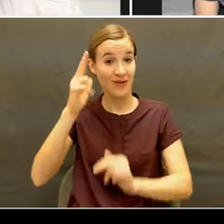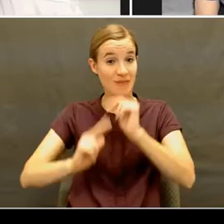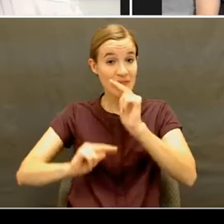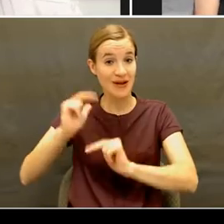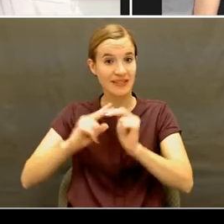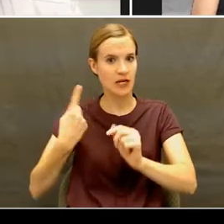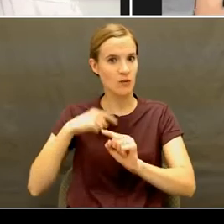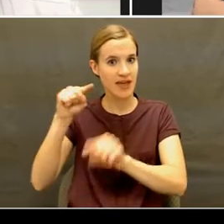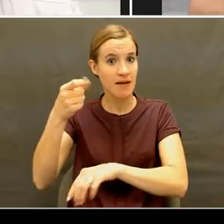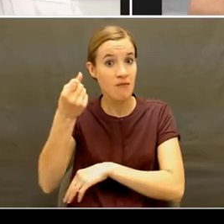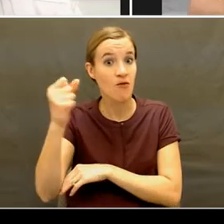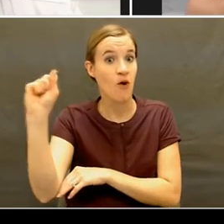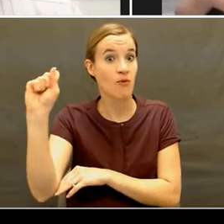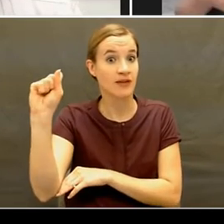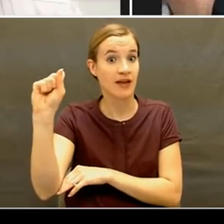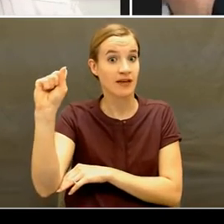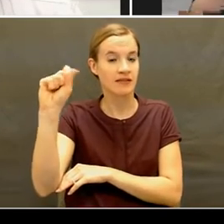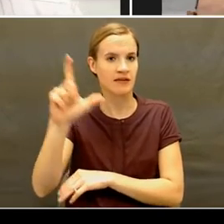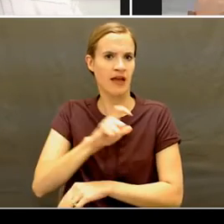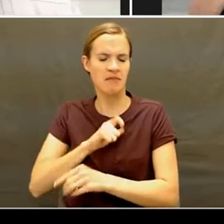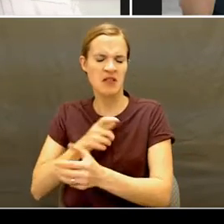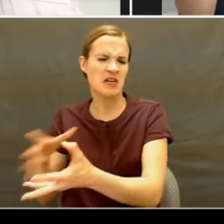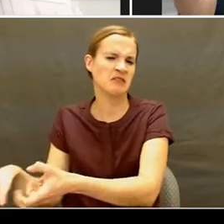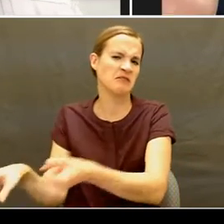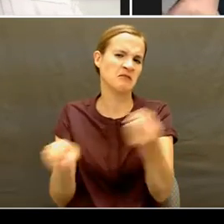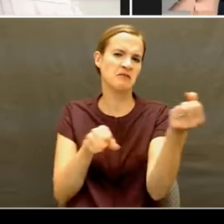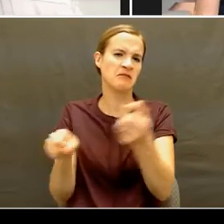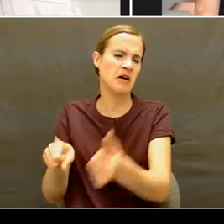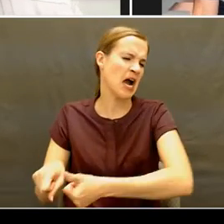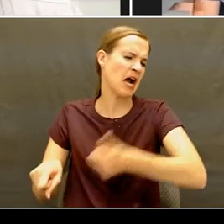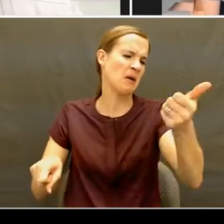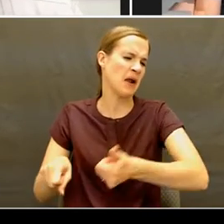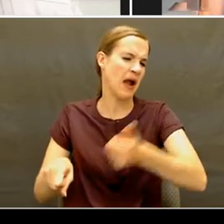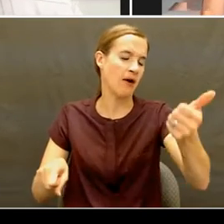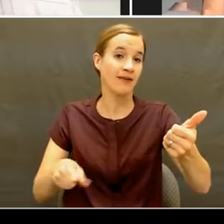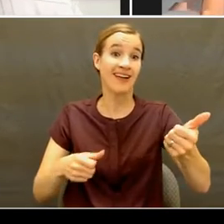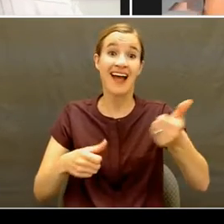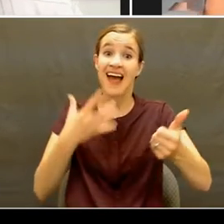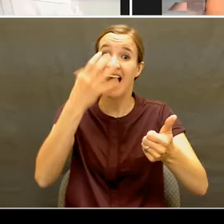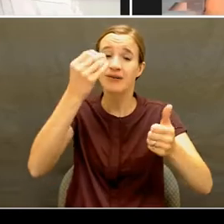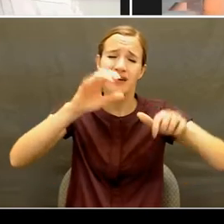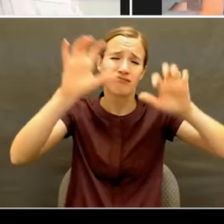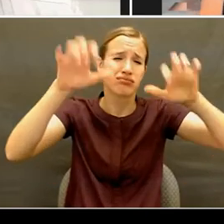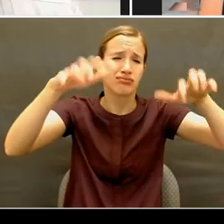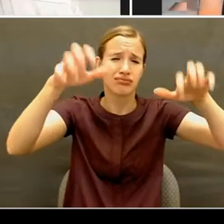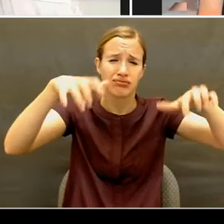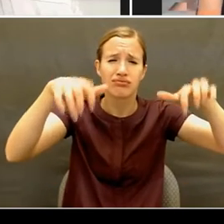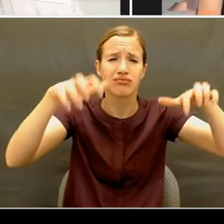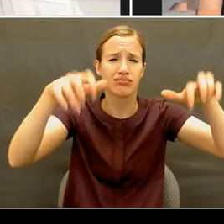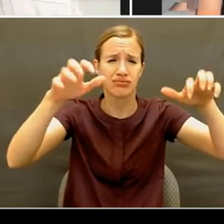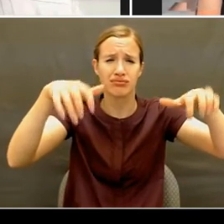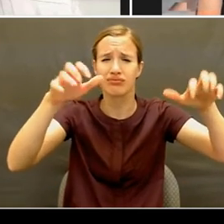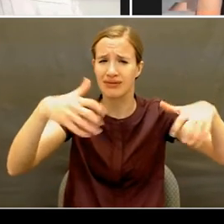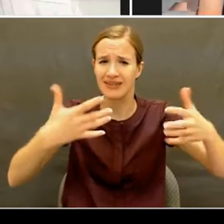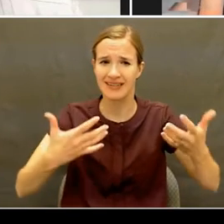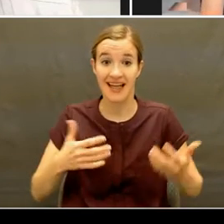pulled out in the rain, you know, and, and Wade Blank called Evan and he said, Tell him about what